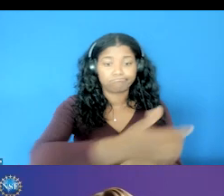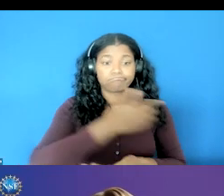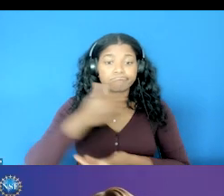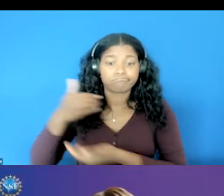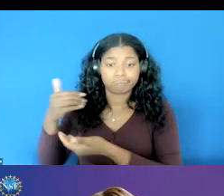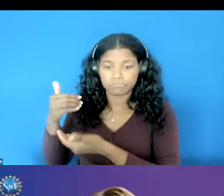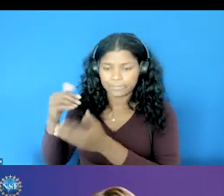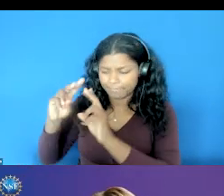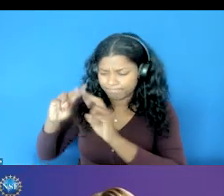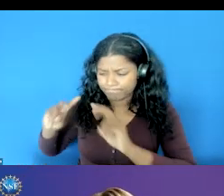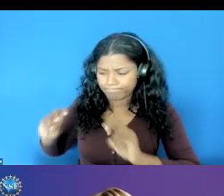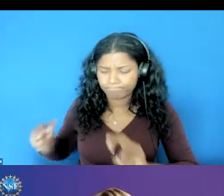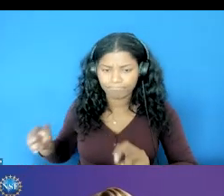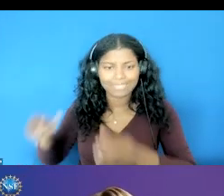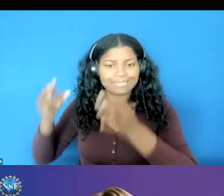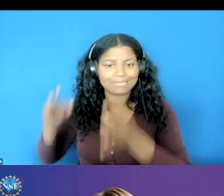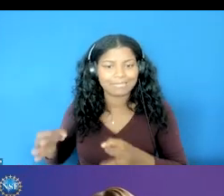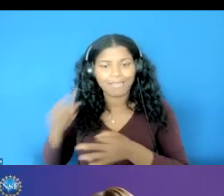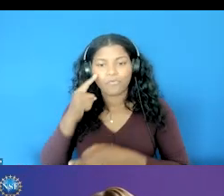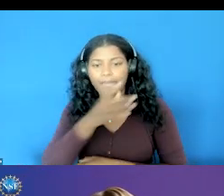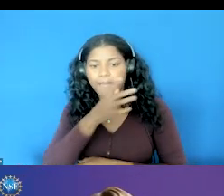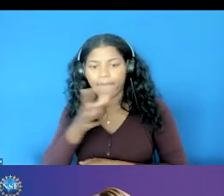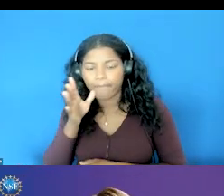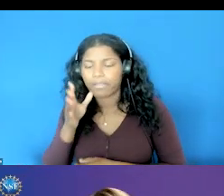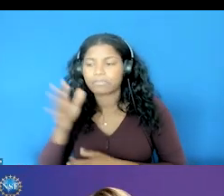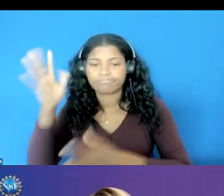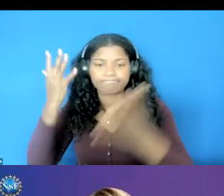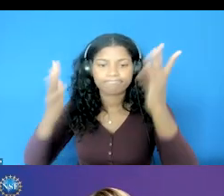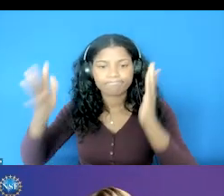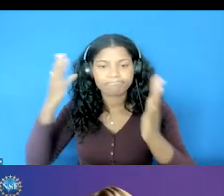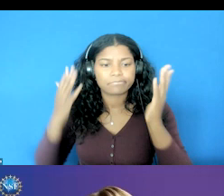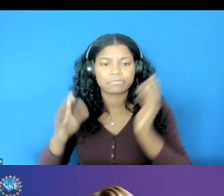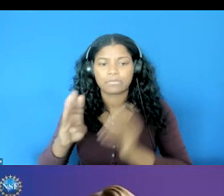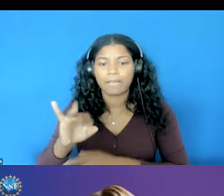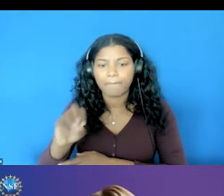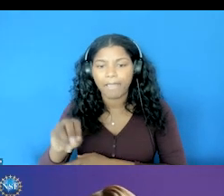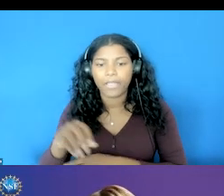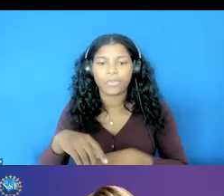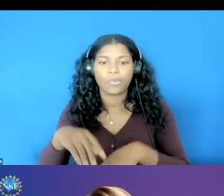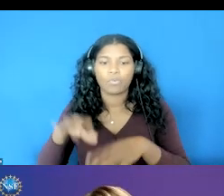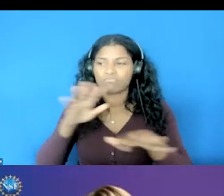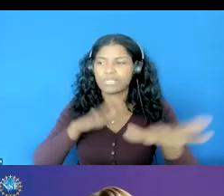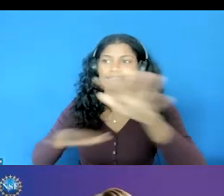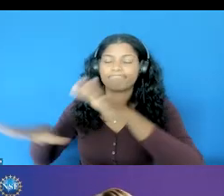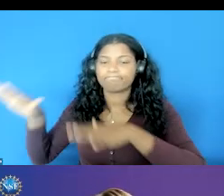about agricultural systems, forest management, invasive biology, atmospheric transport